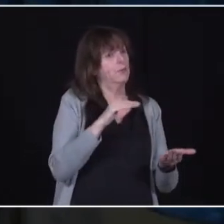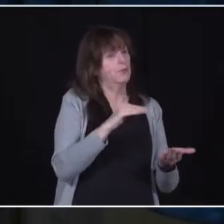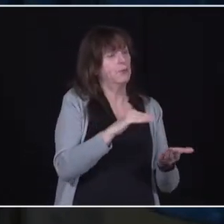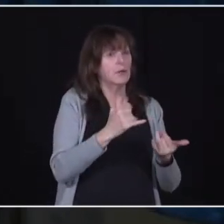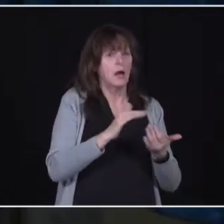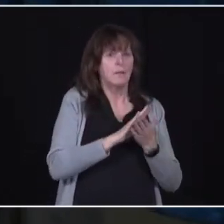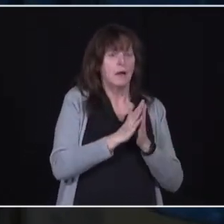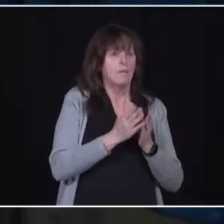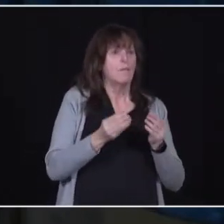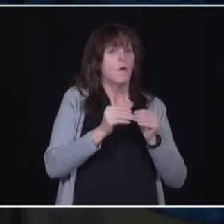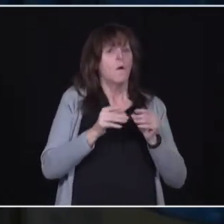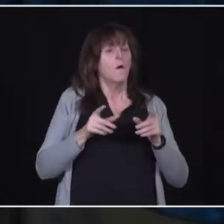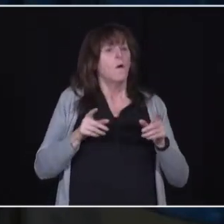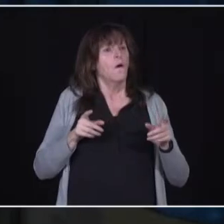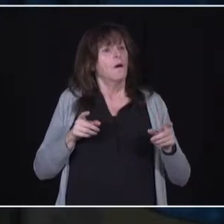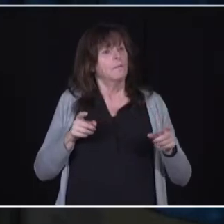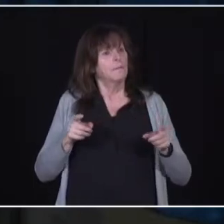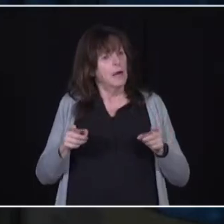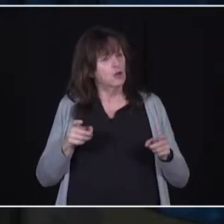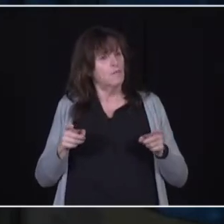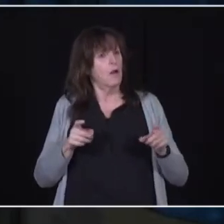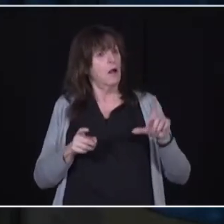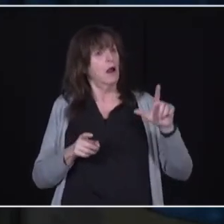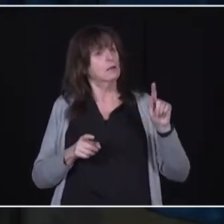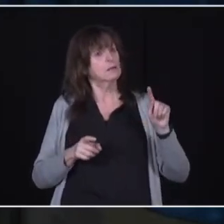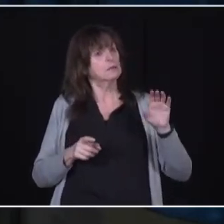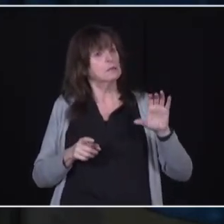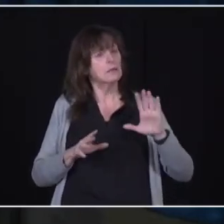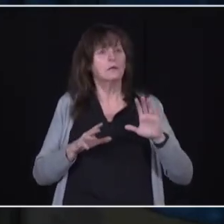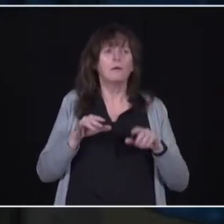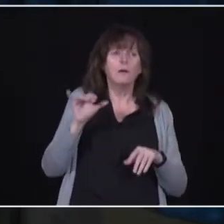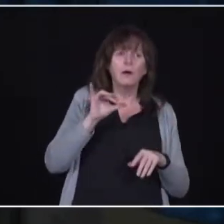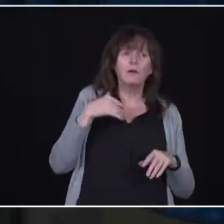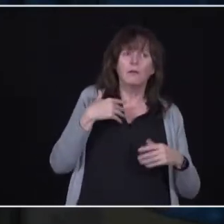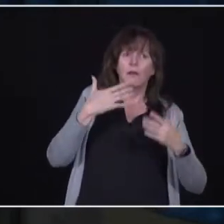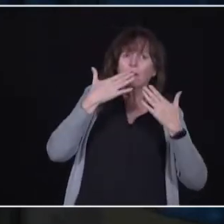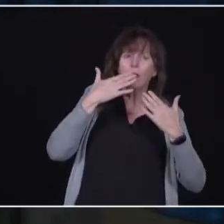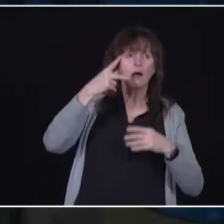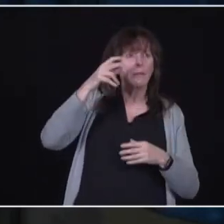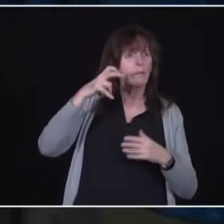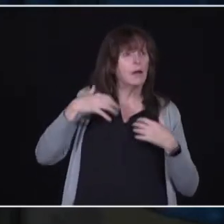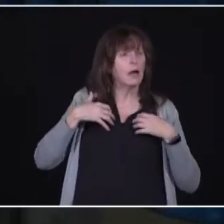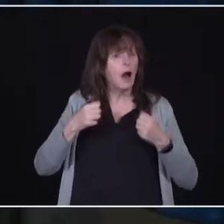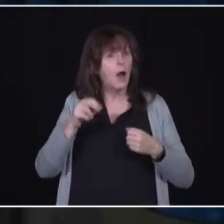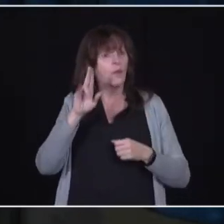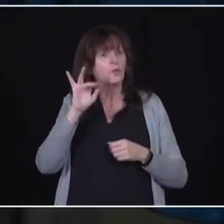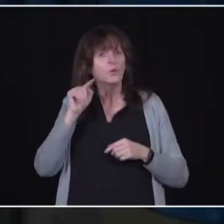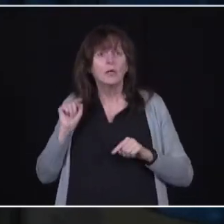in a very positive direction now in terms of things becoming much more manageable in long-term care.